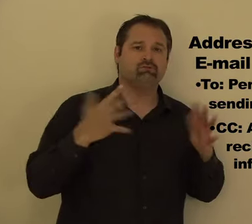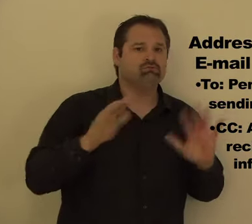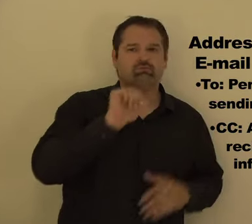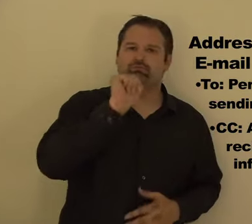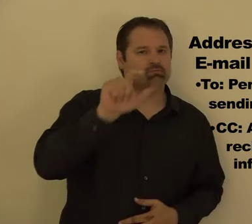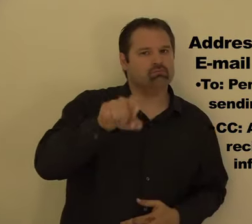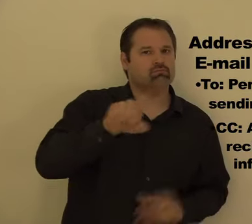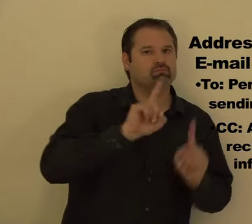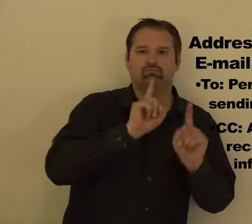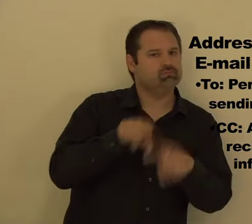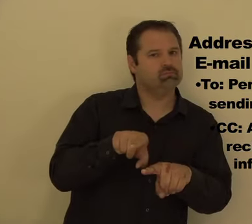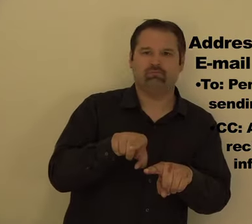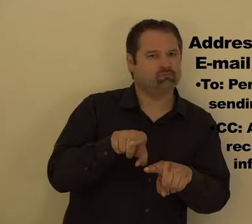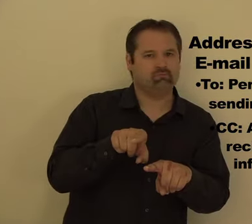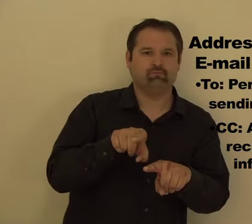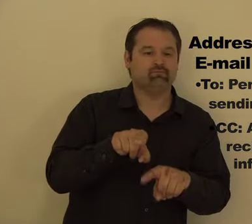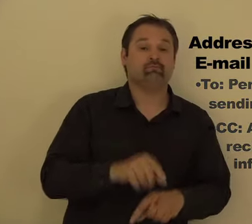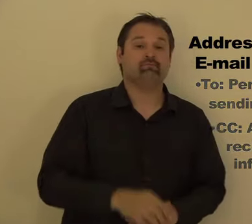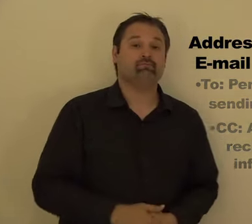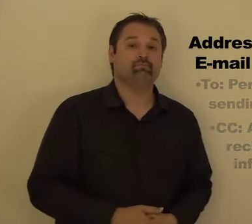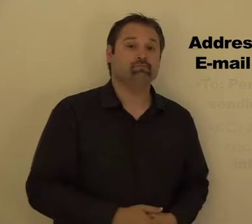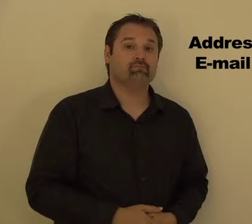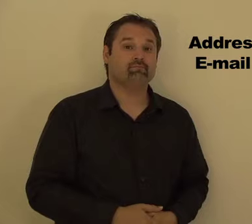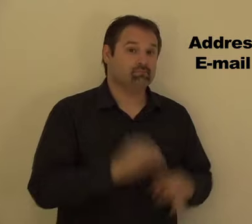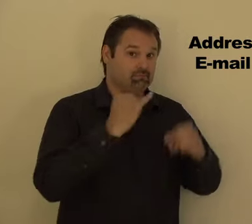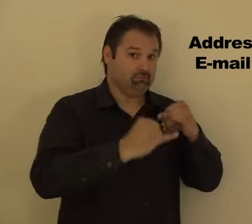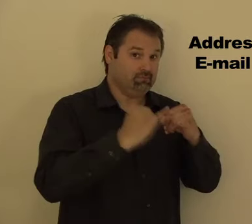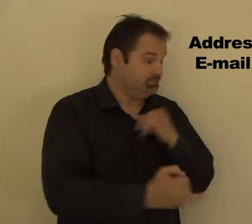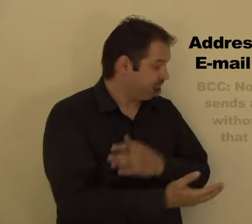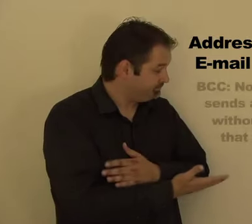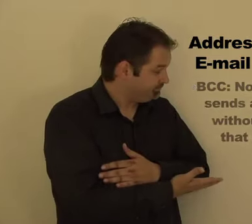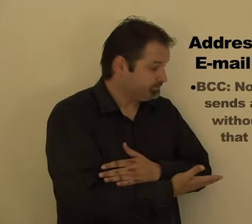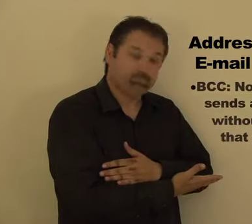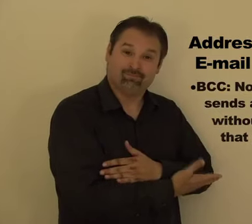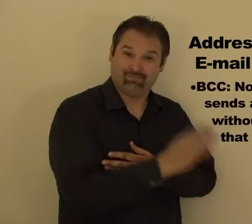B-C-C, blind carbon copy. Typically it's inappropriate to use this field.